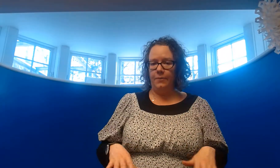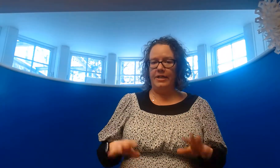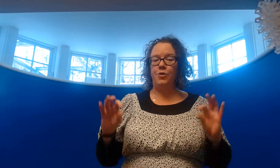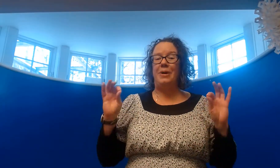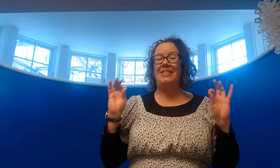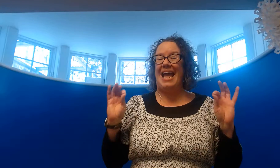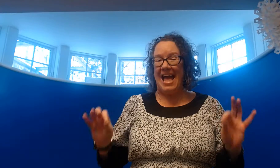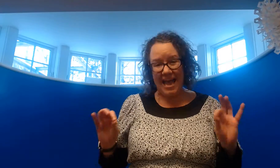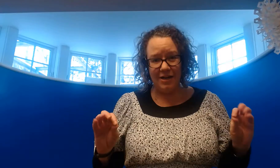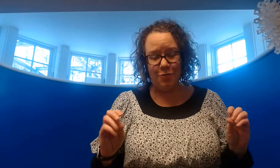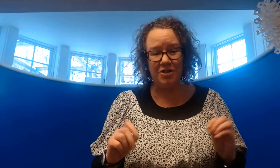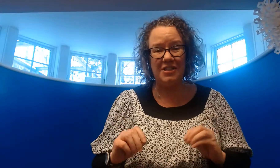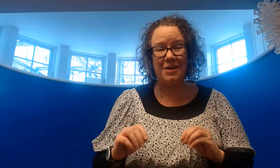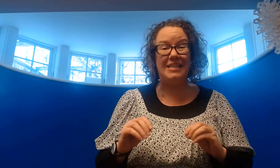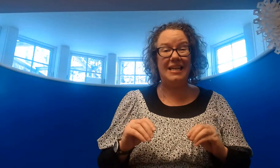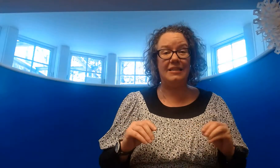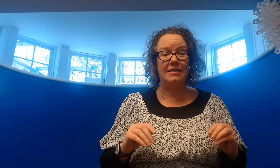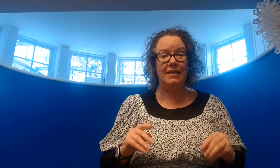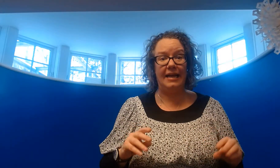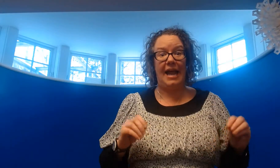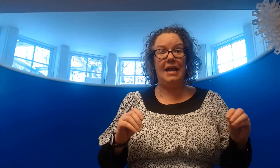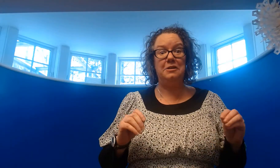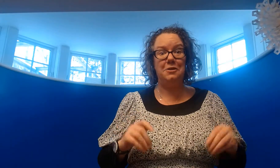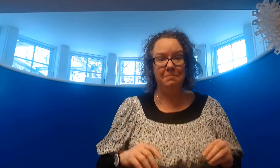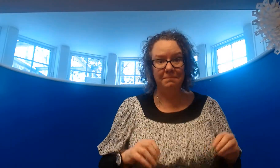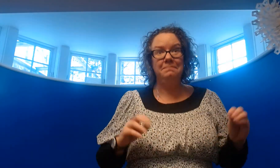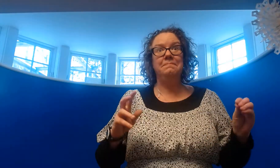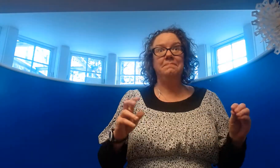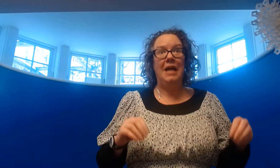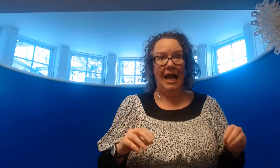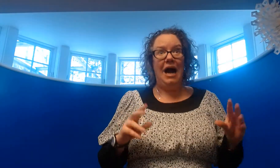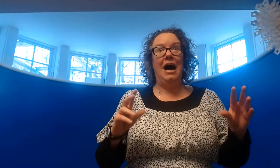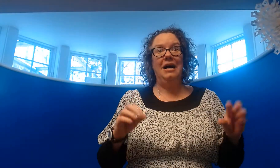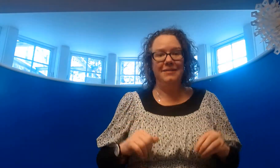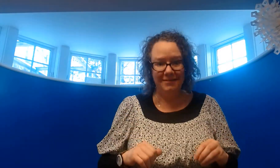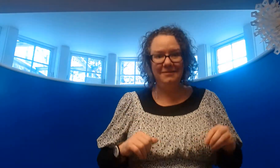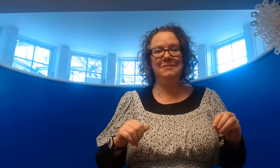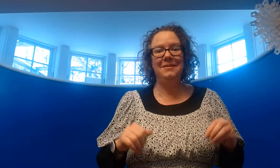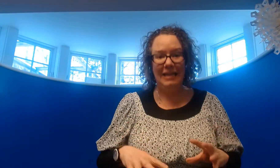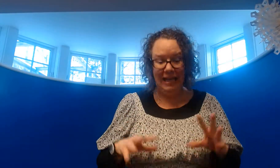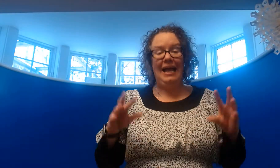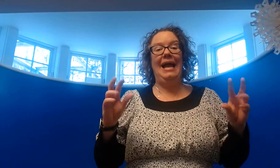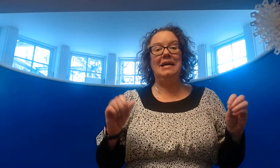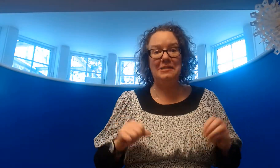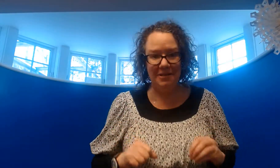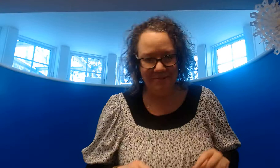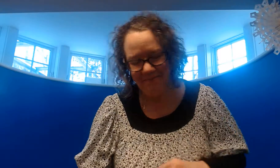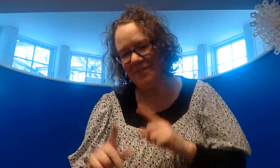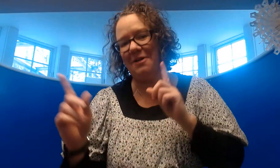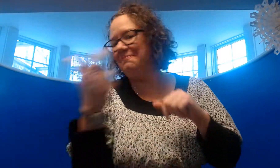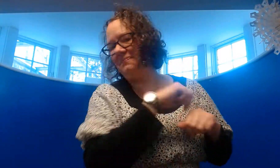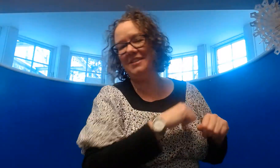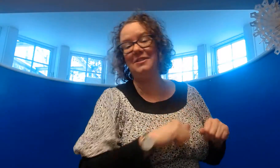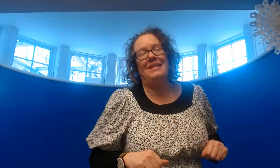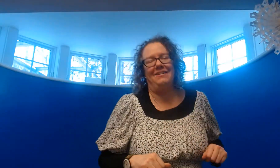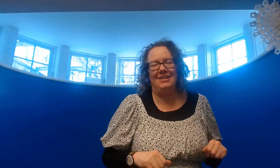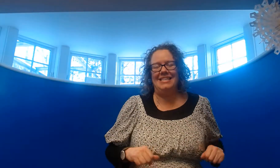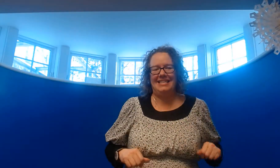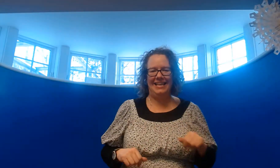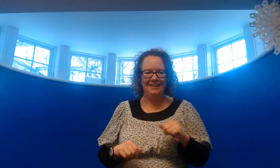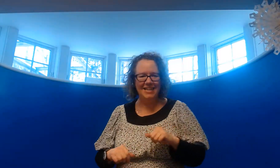away so by the end we're just going to be saying things like and, a, and, so it's really